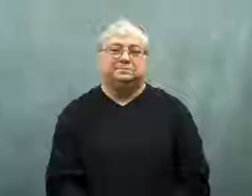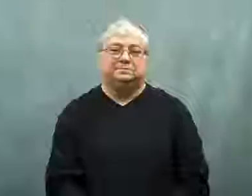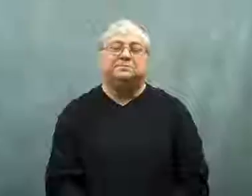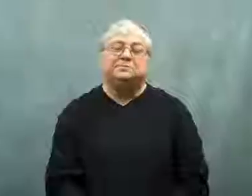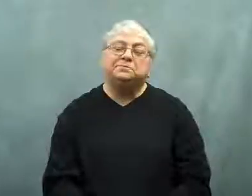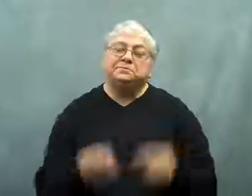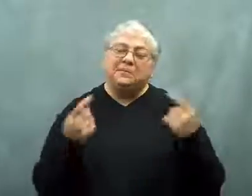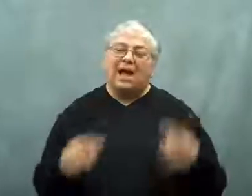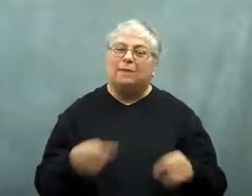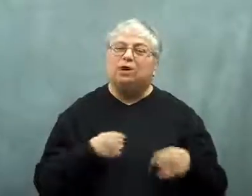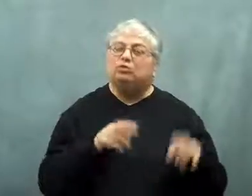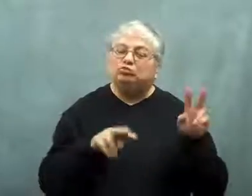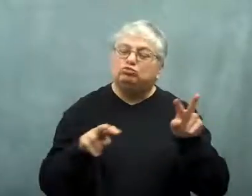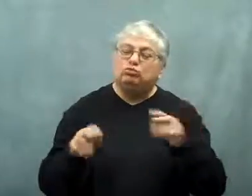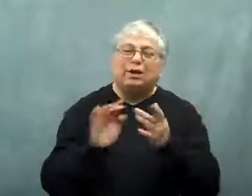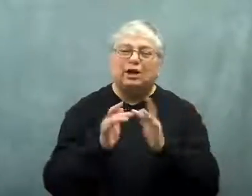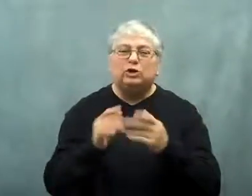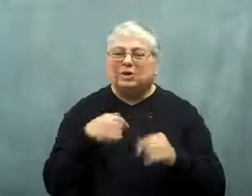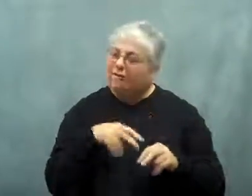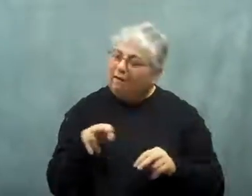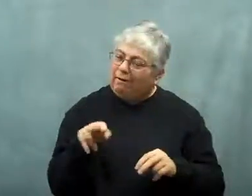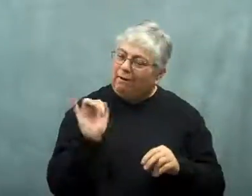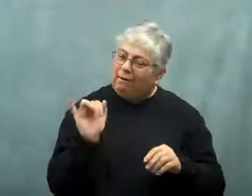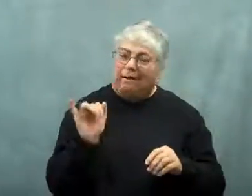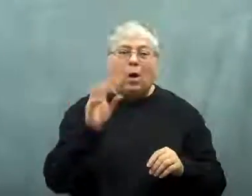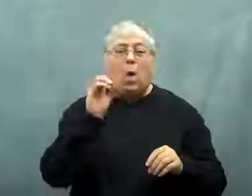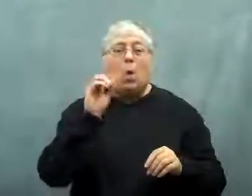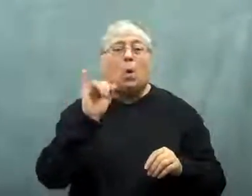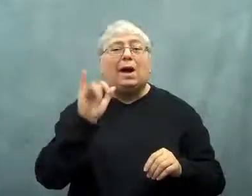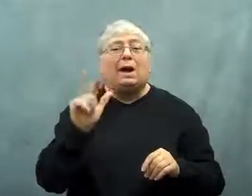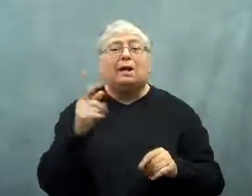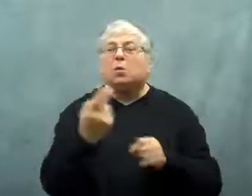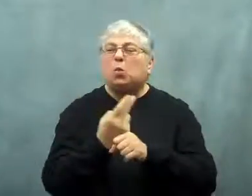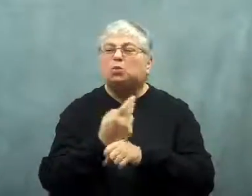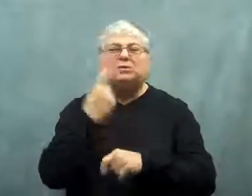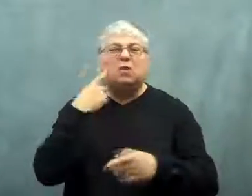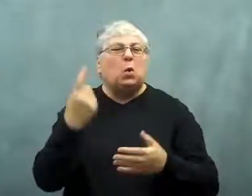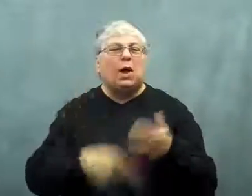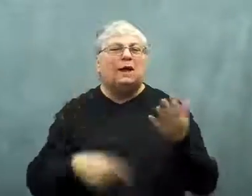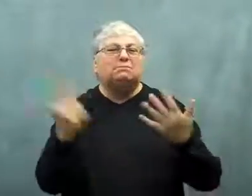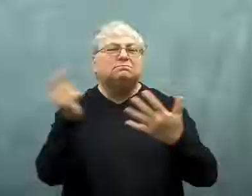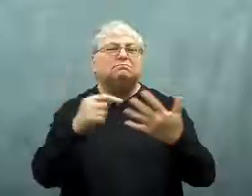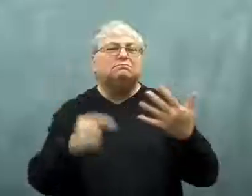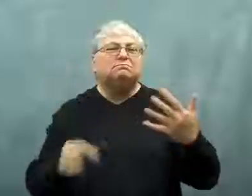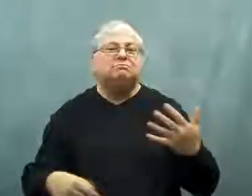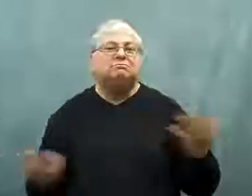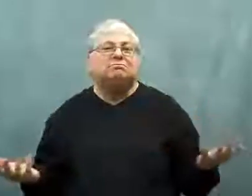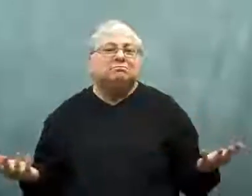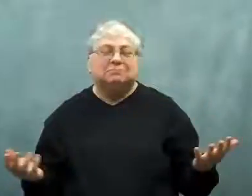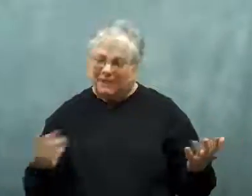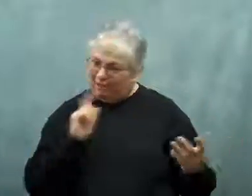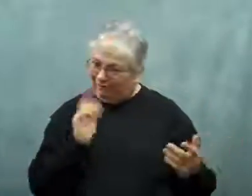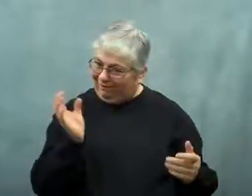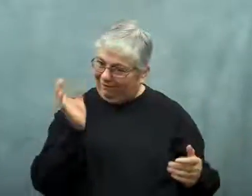I was looking on the internet and saw an article on the uses of oil.